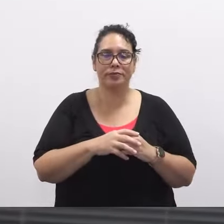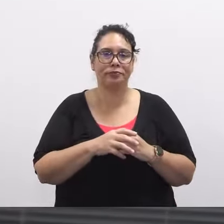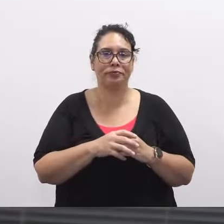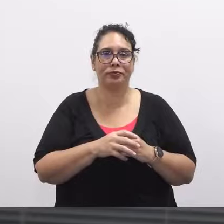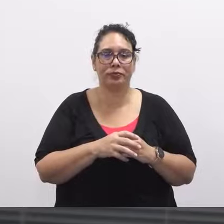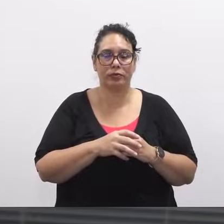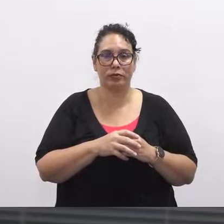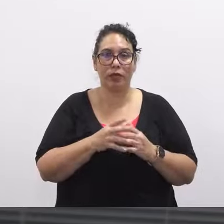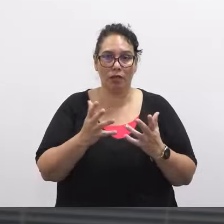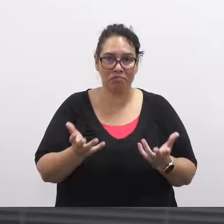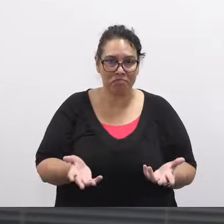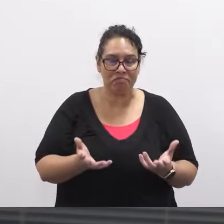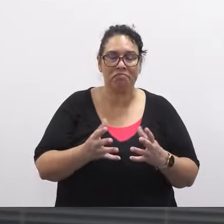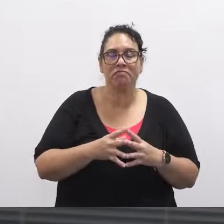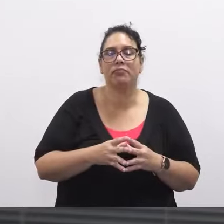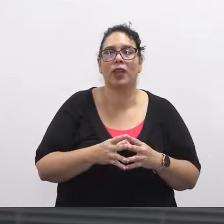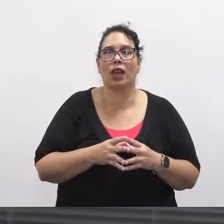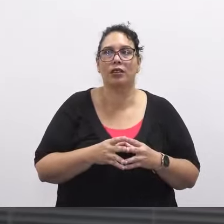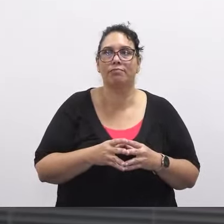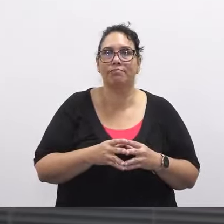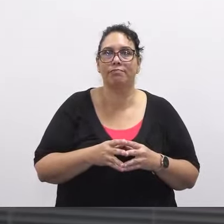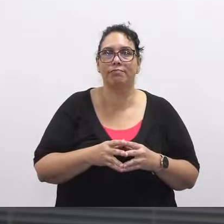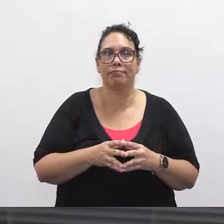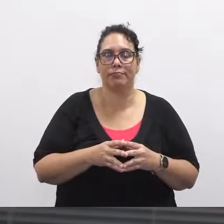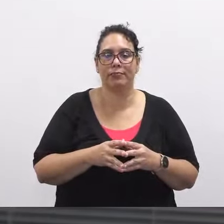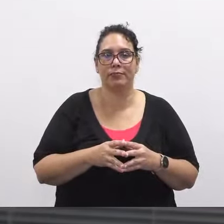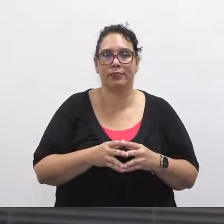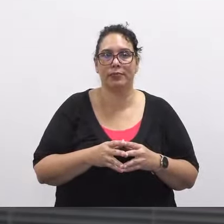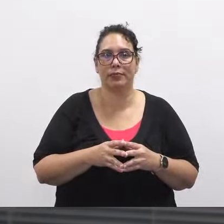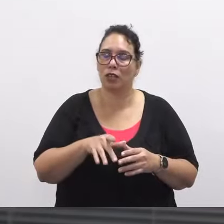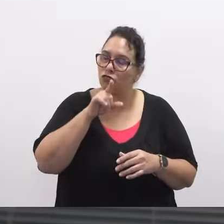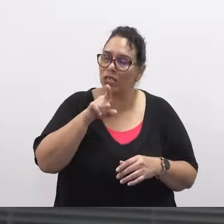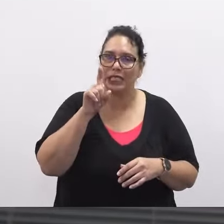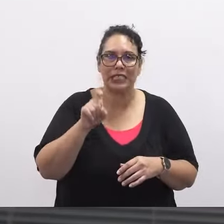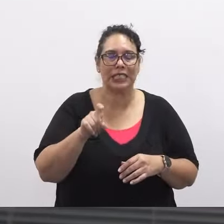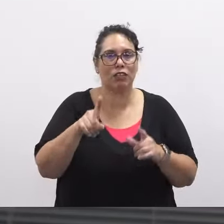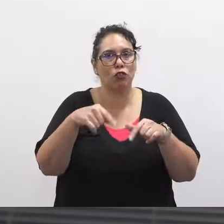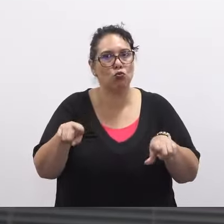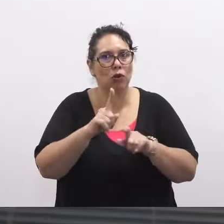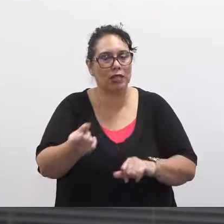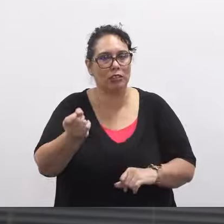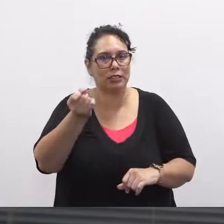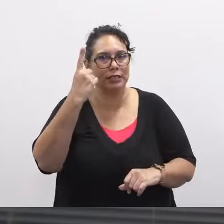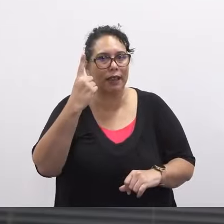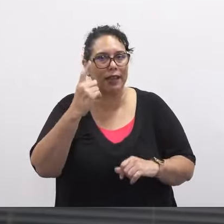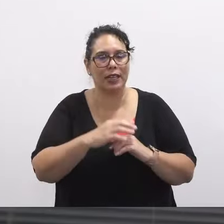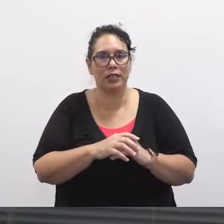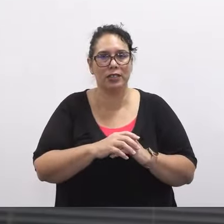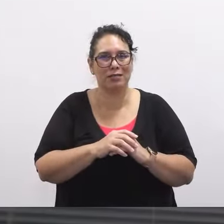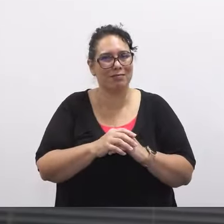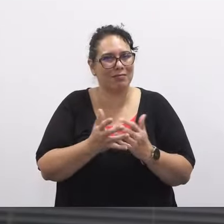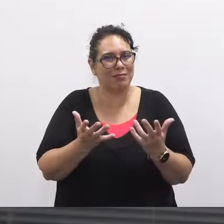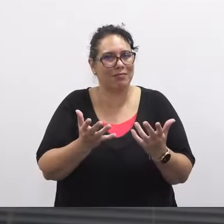With that said, I really need for you guys to understand that there's no negotiating going on.